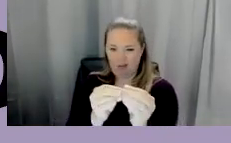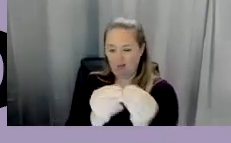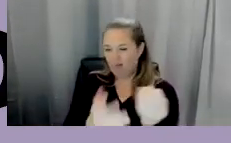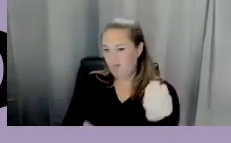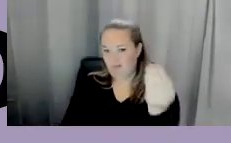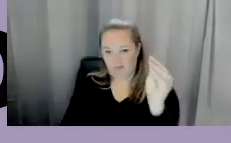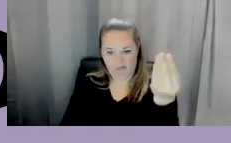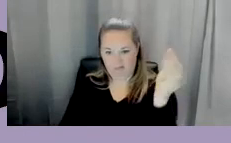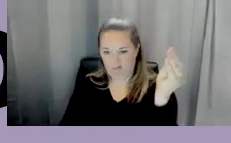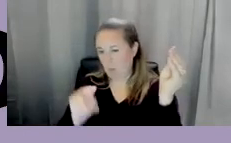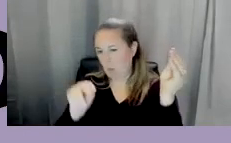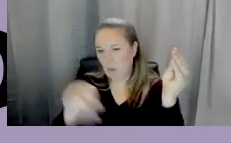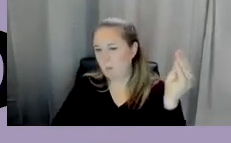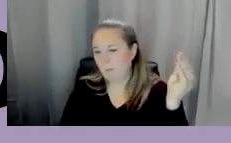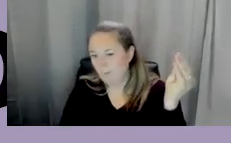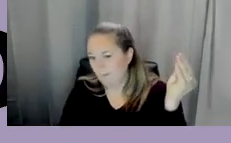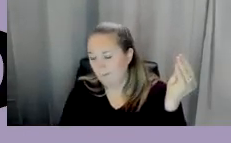SINGLE ANSWER TO THAT QUESTION .